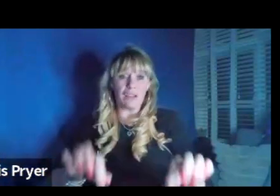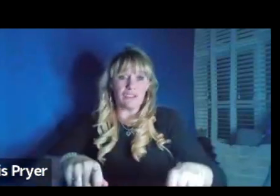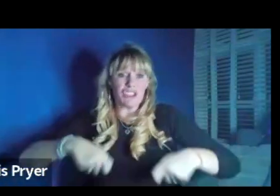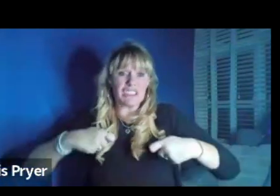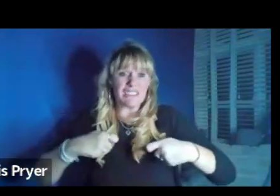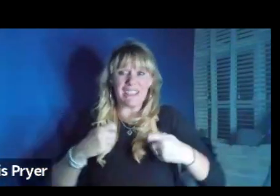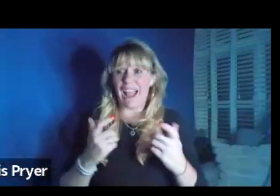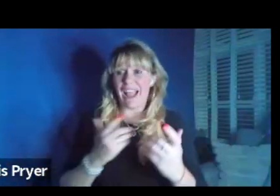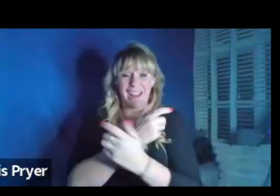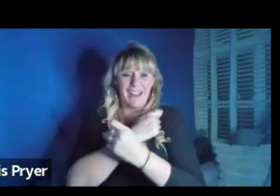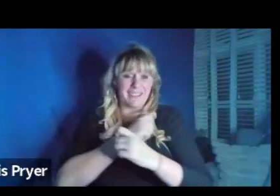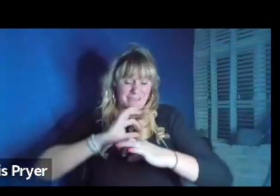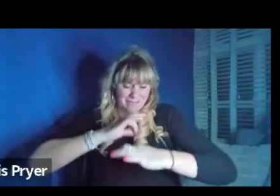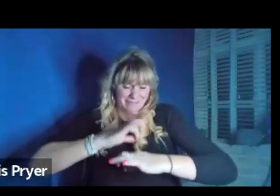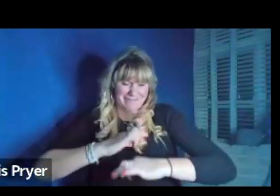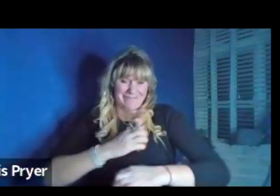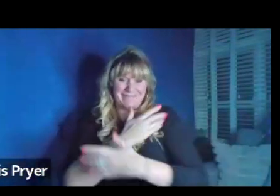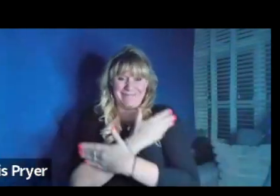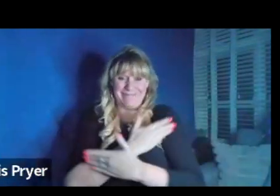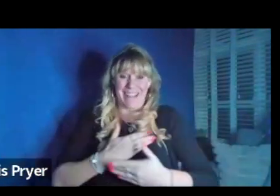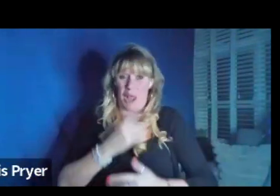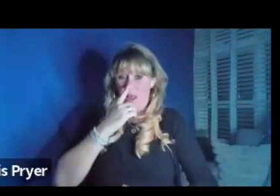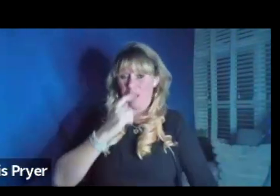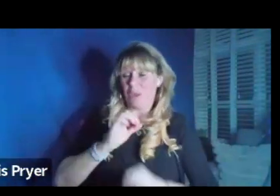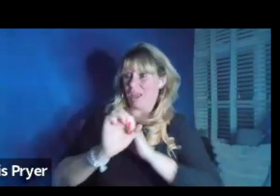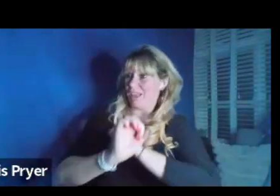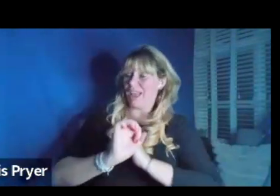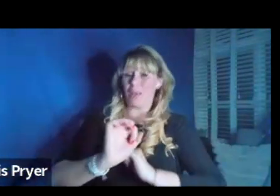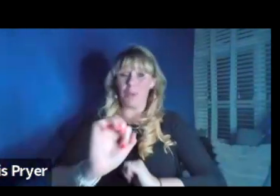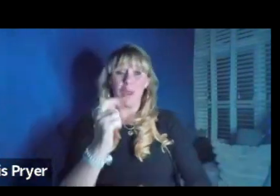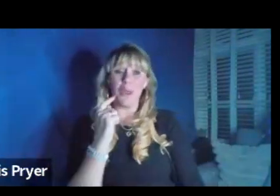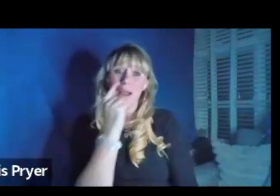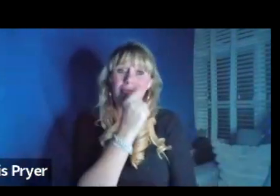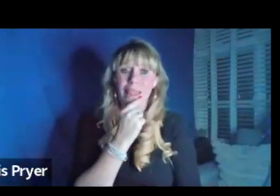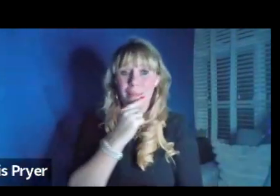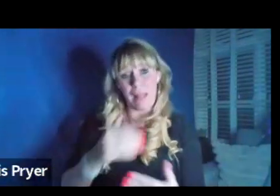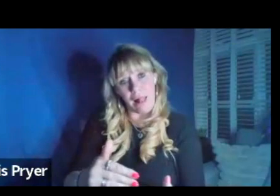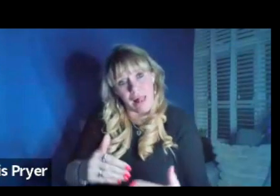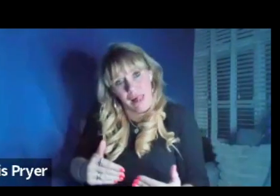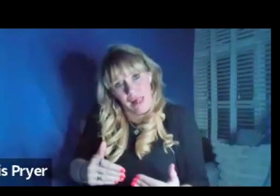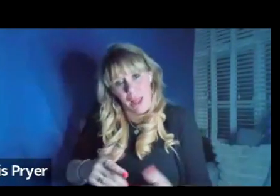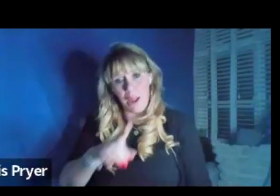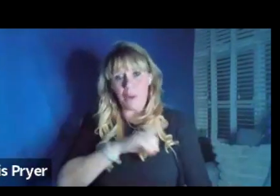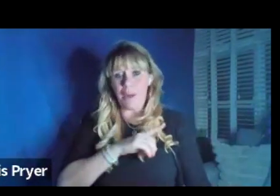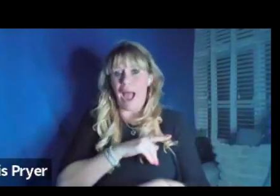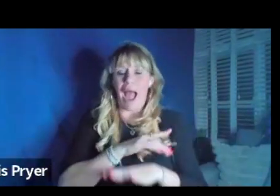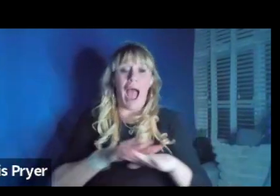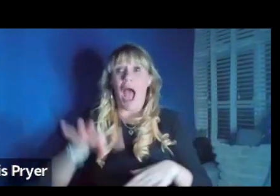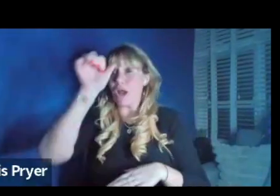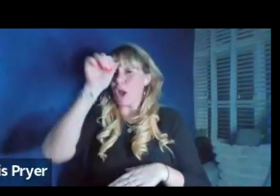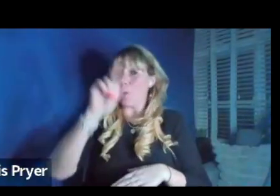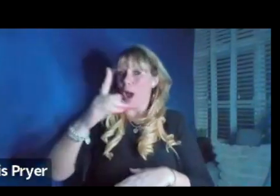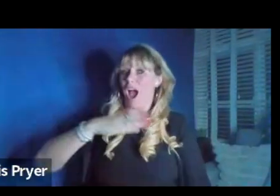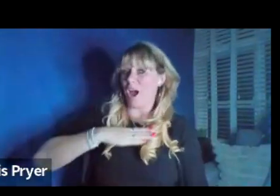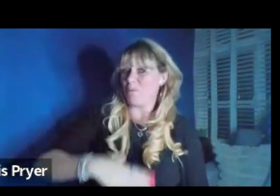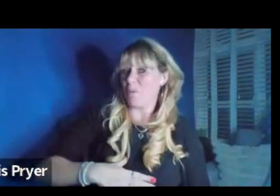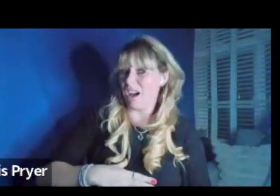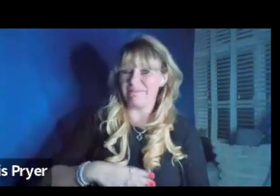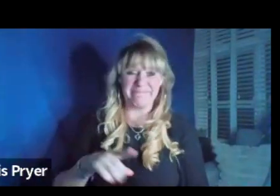Cos I know what I want and you're just not my type